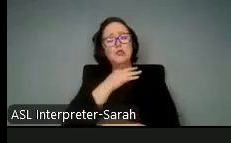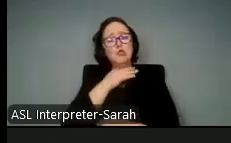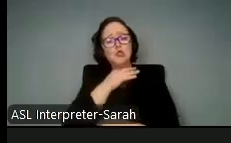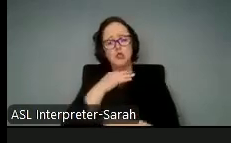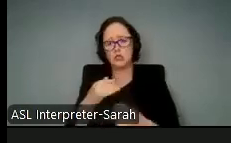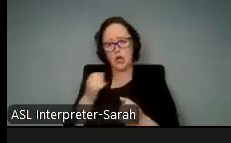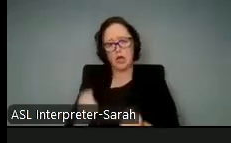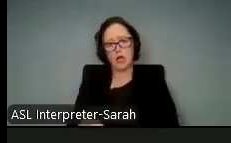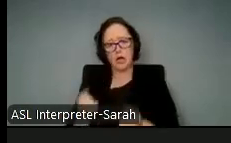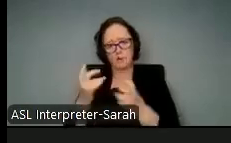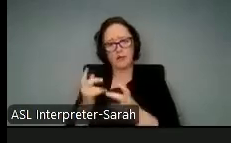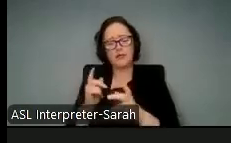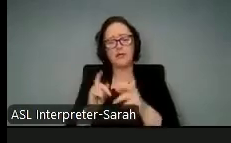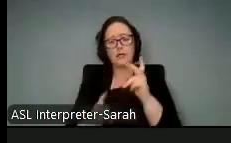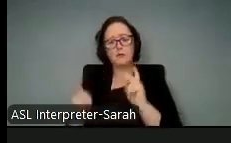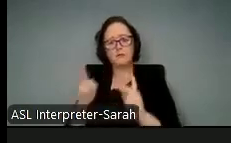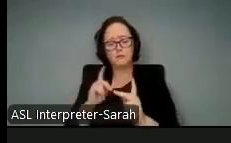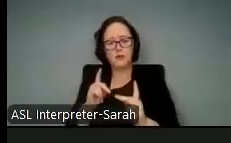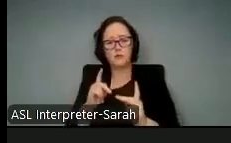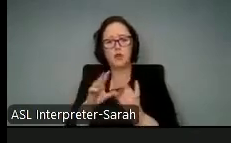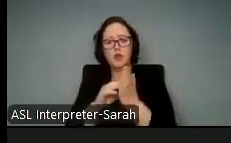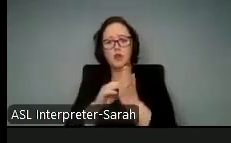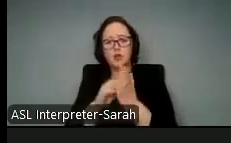that they did not know before today?